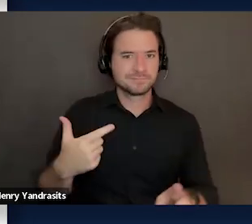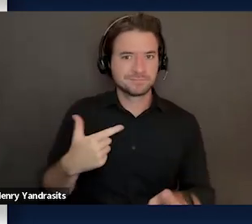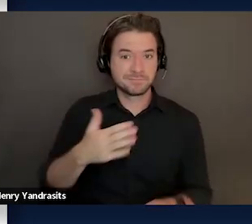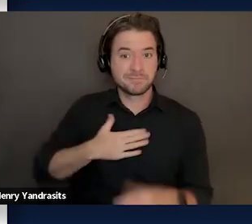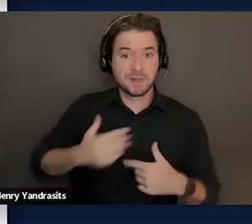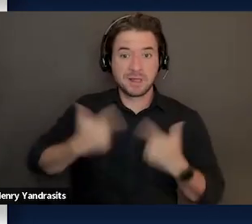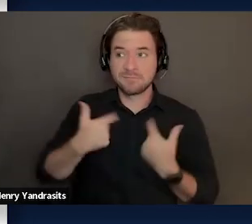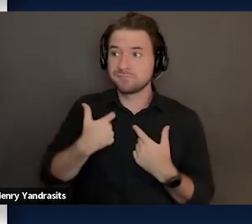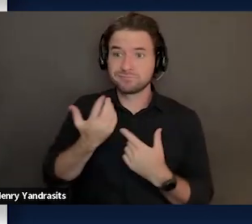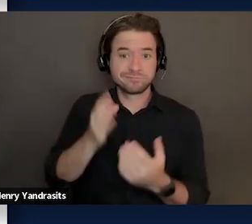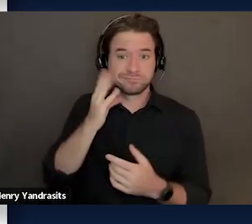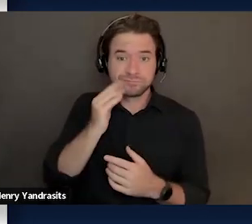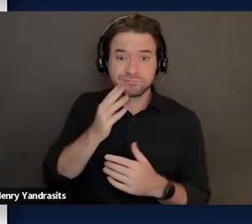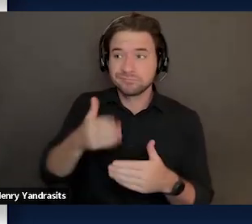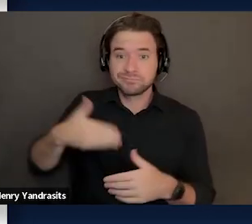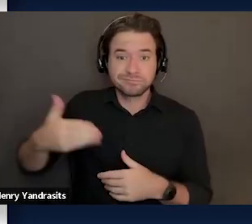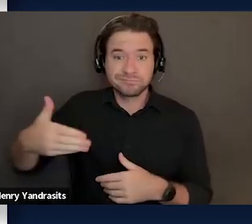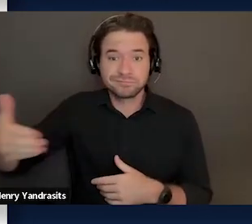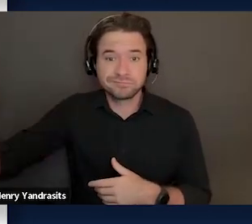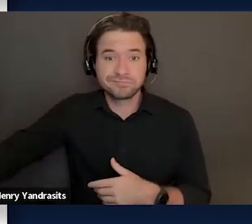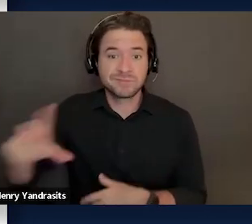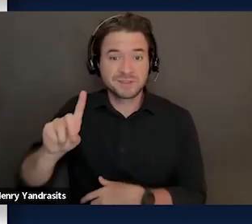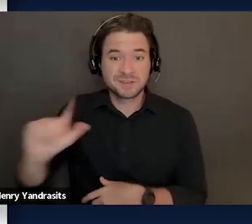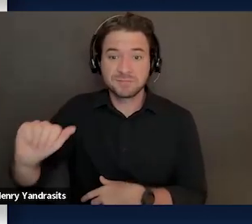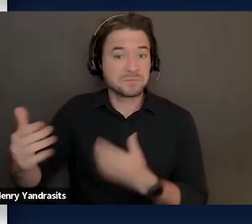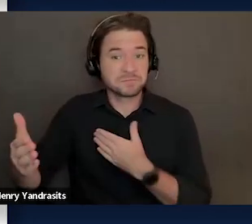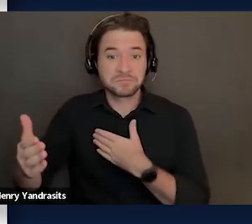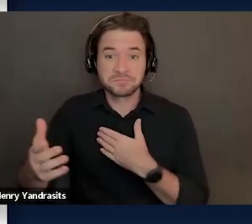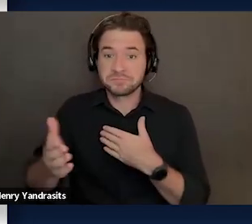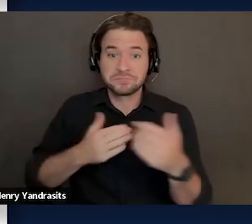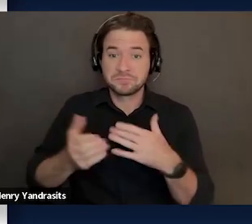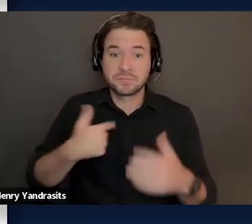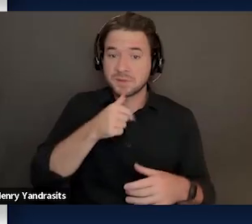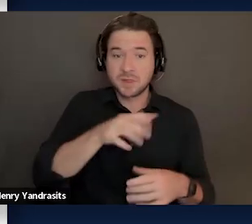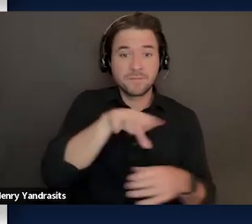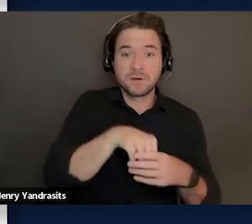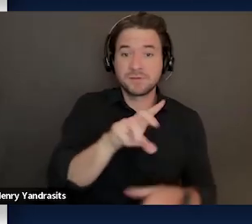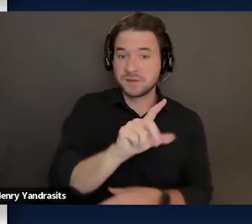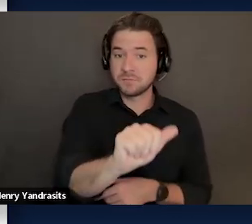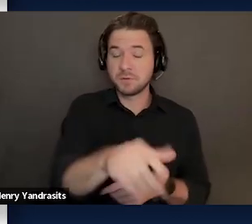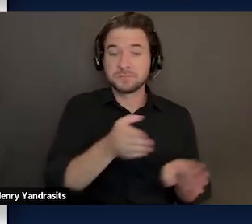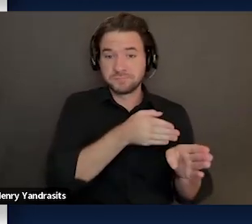As many of you attending this symposium can likely attest, this bumping up against disability in fields like public health can be.